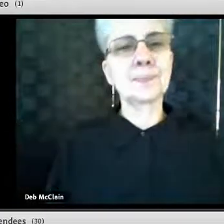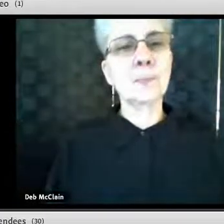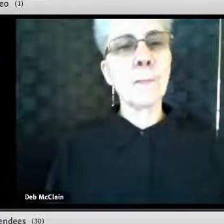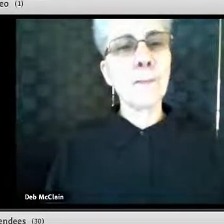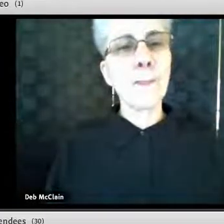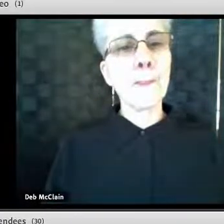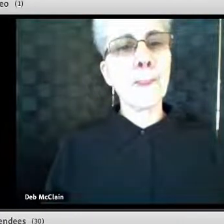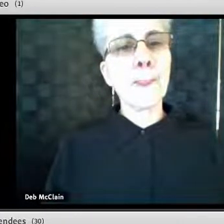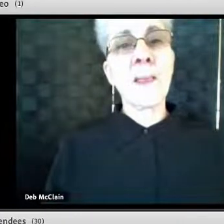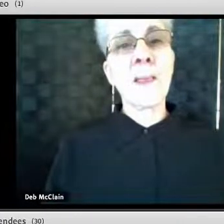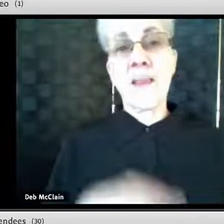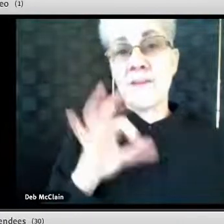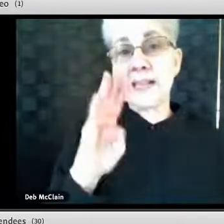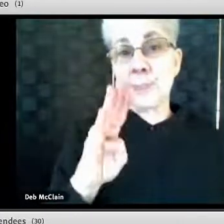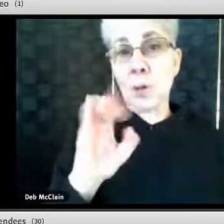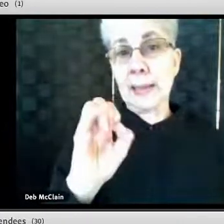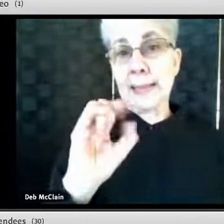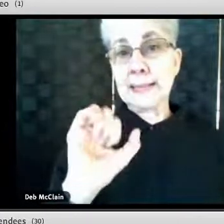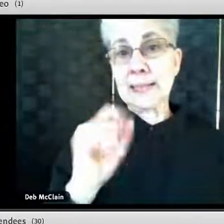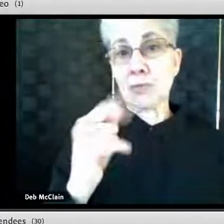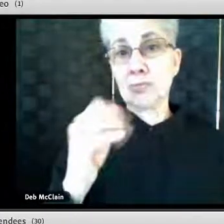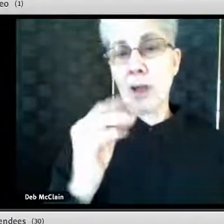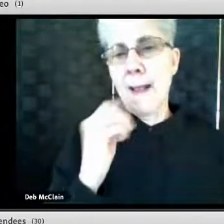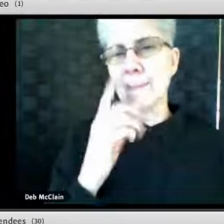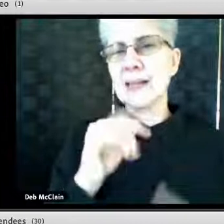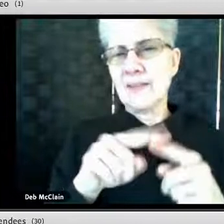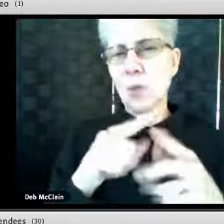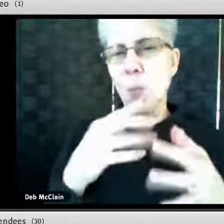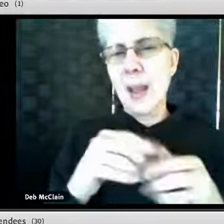So Facebook and Instagram, you can engage, and again, this is public posts.